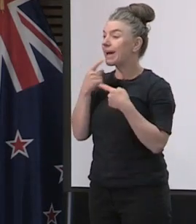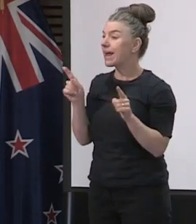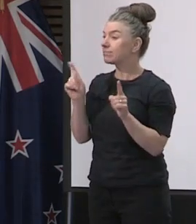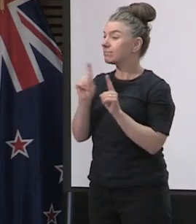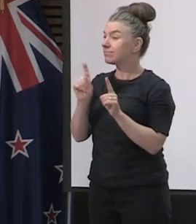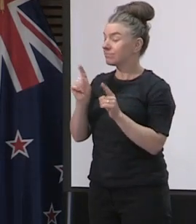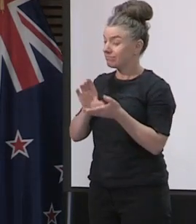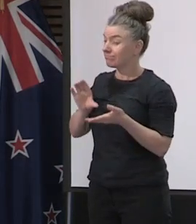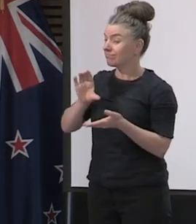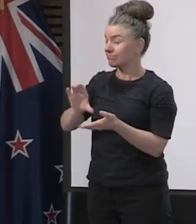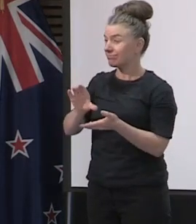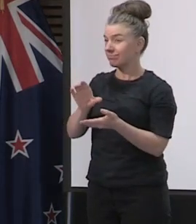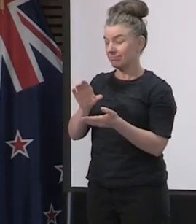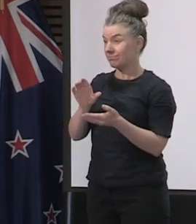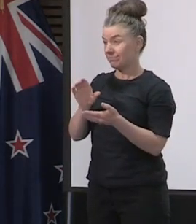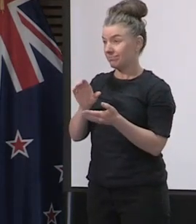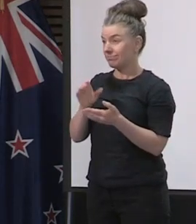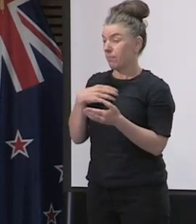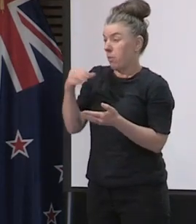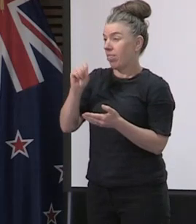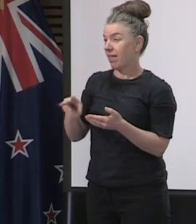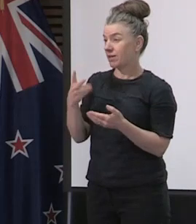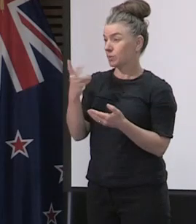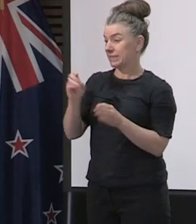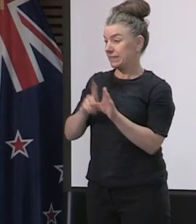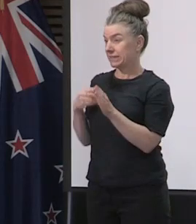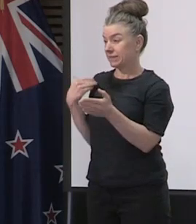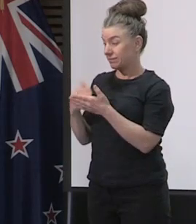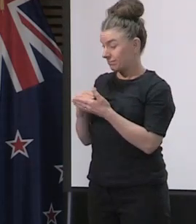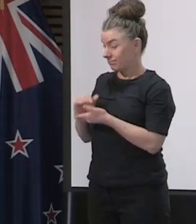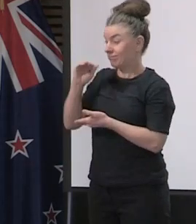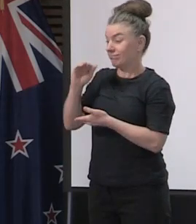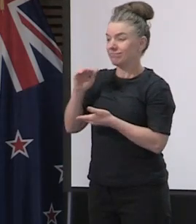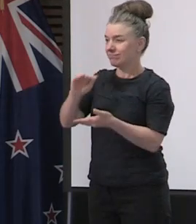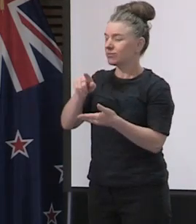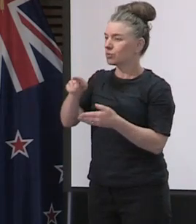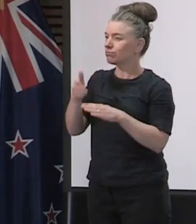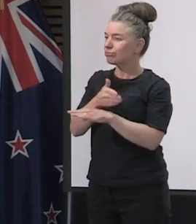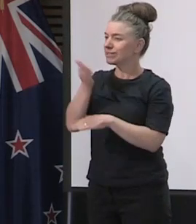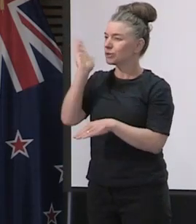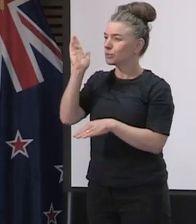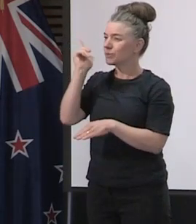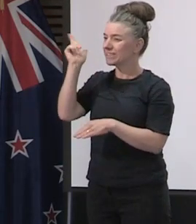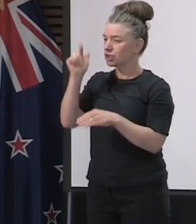why yesterday we made the biggest investment in health funding in two decades. It is